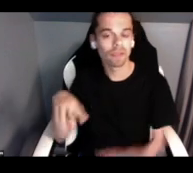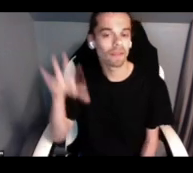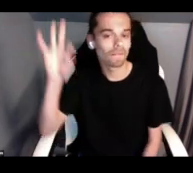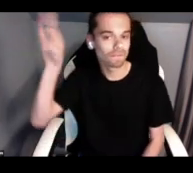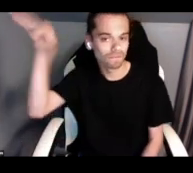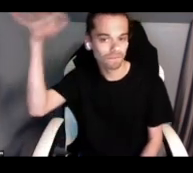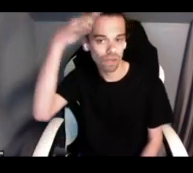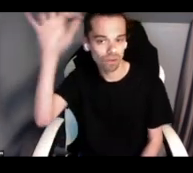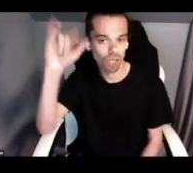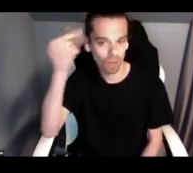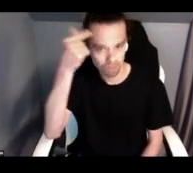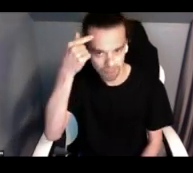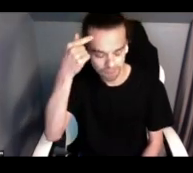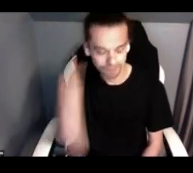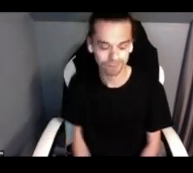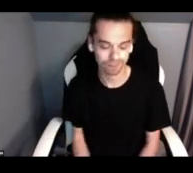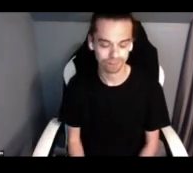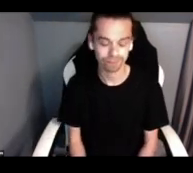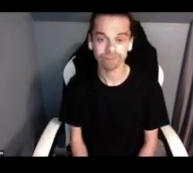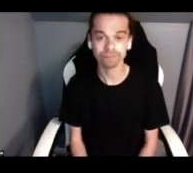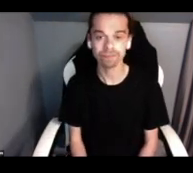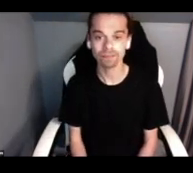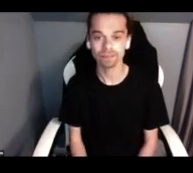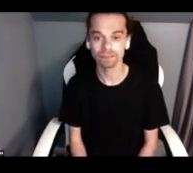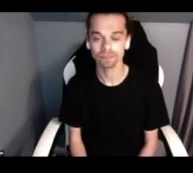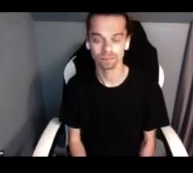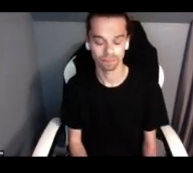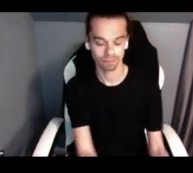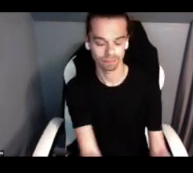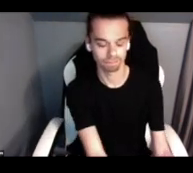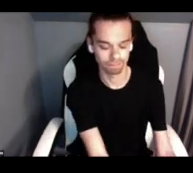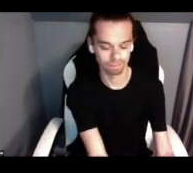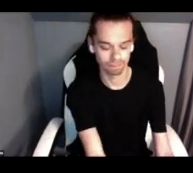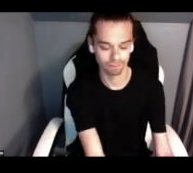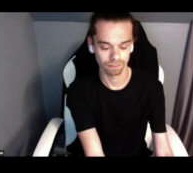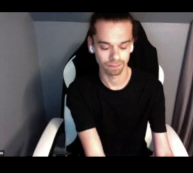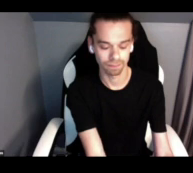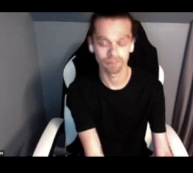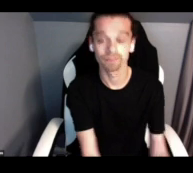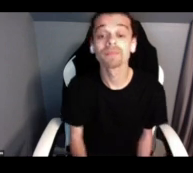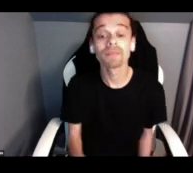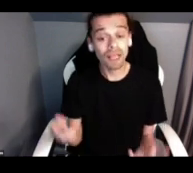And the opinions shared today are the perspectives of